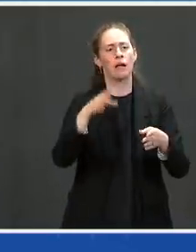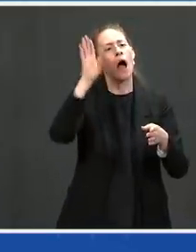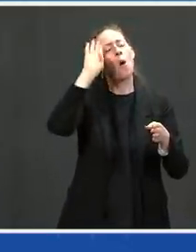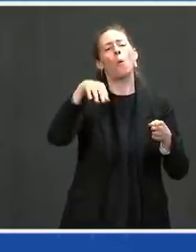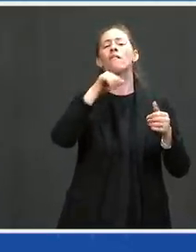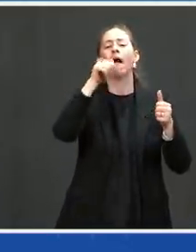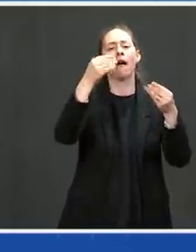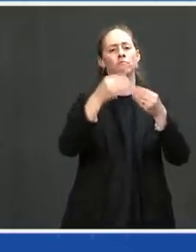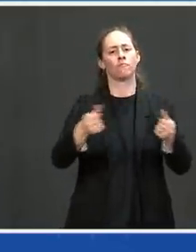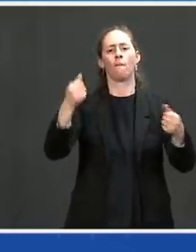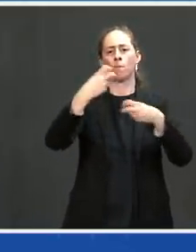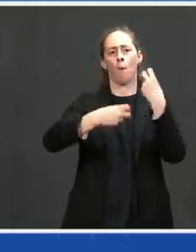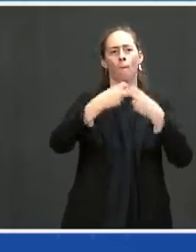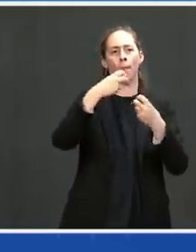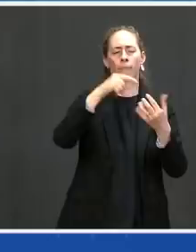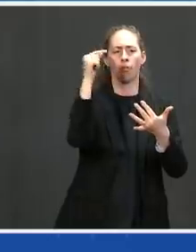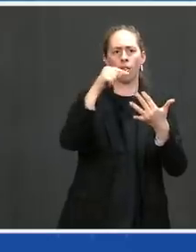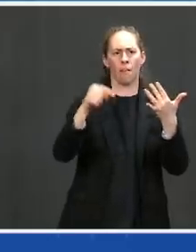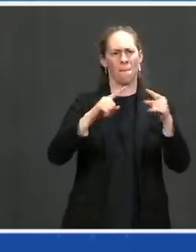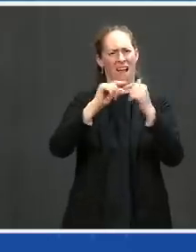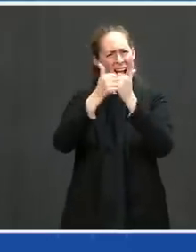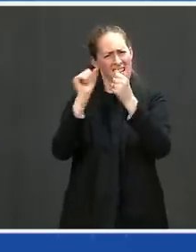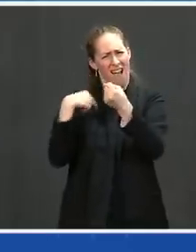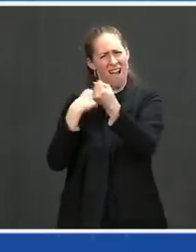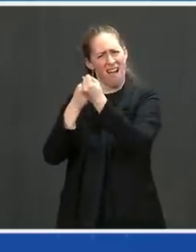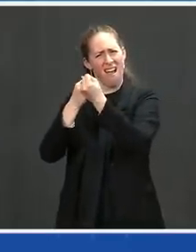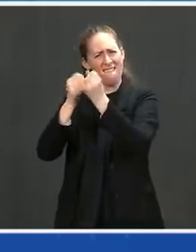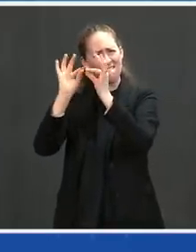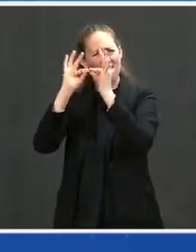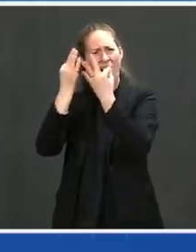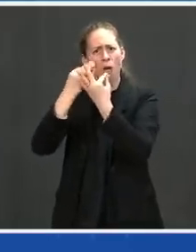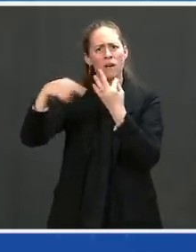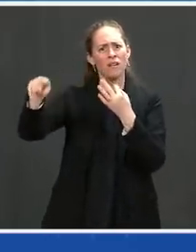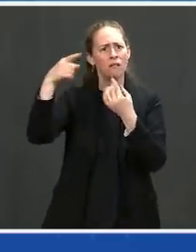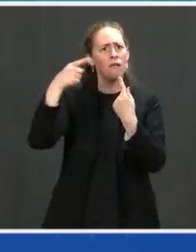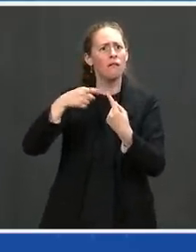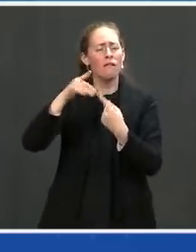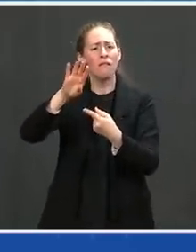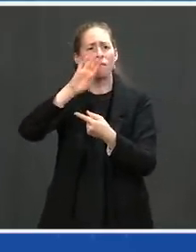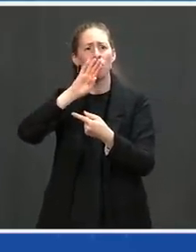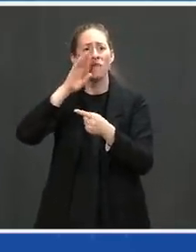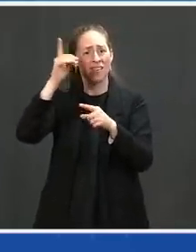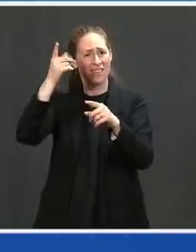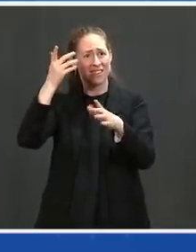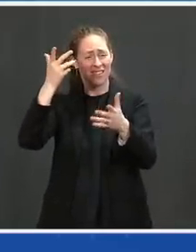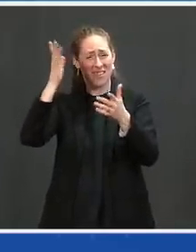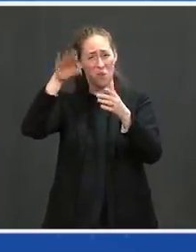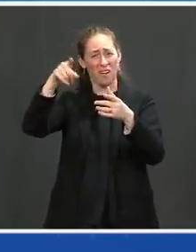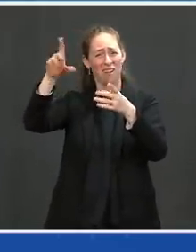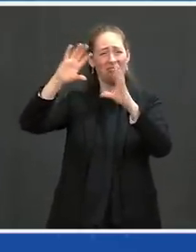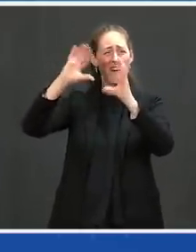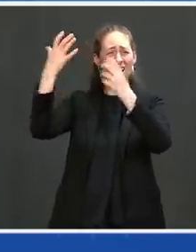when things will not get better in their countries right away? The President: Well, I can't guarantee that.